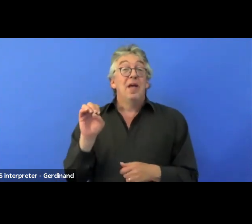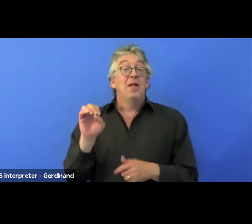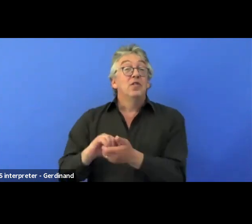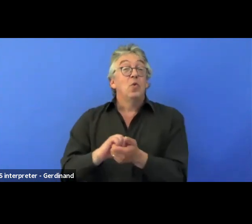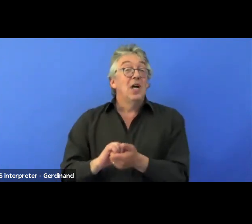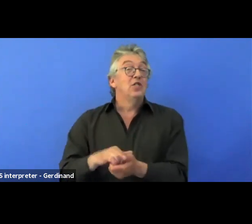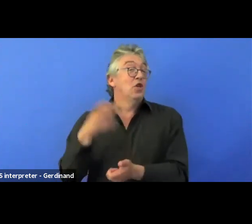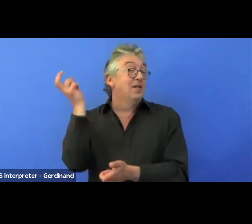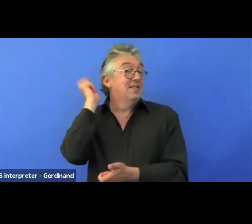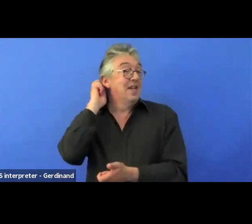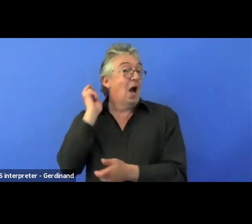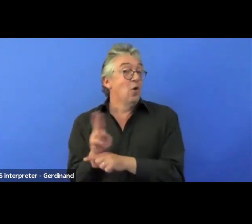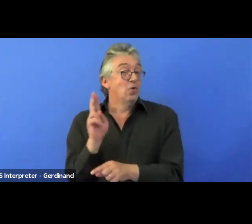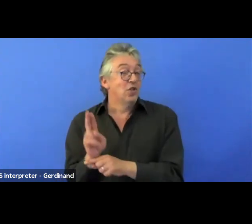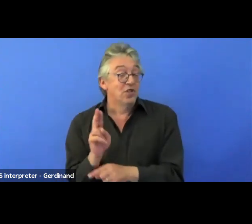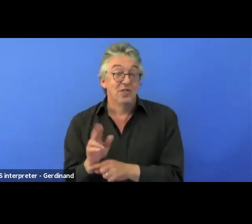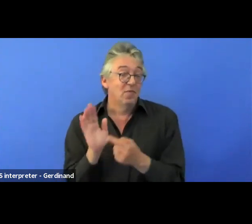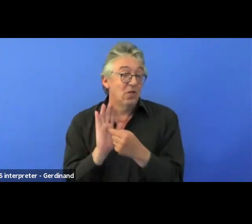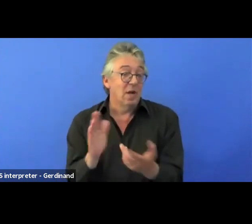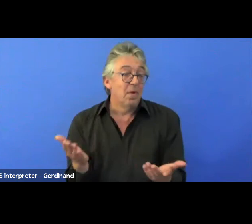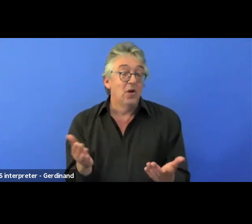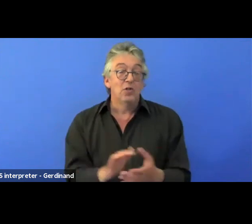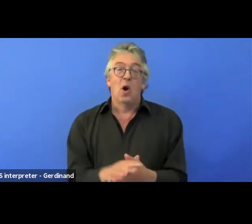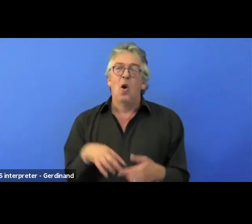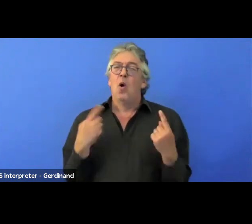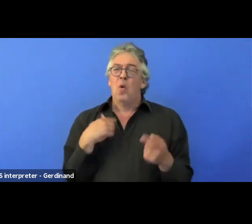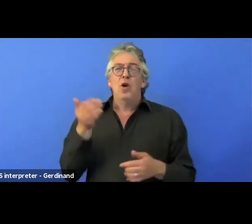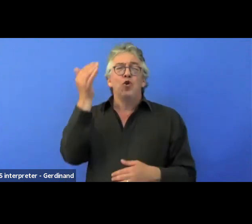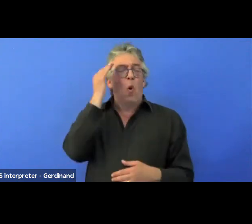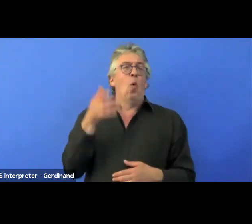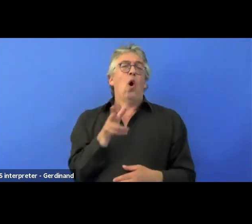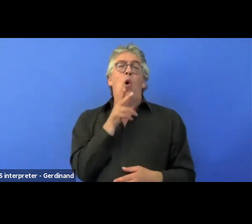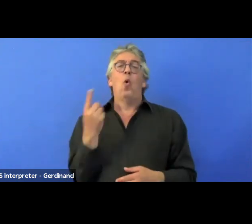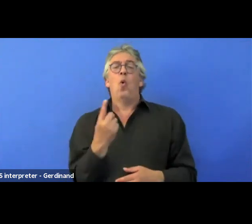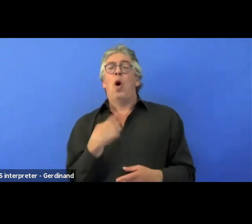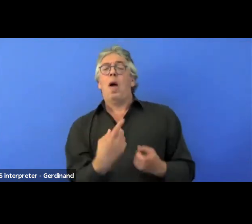In those cases we are aware of our members' needs and concerns